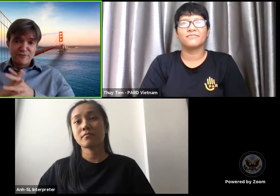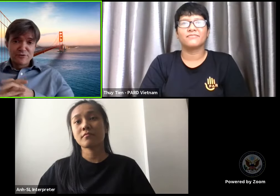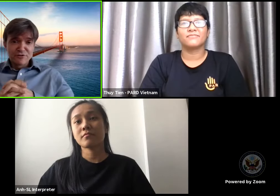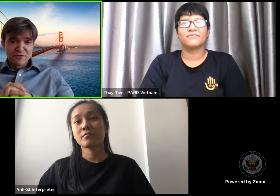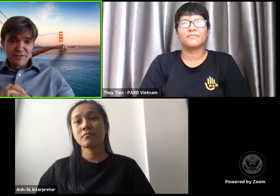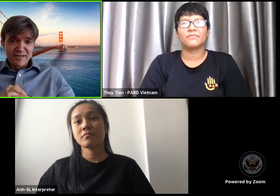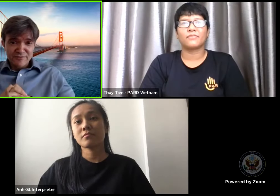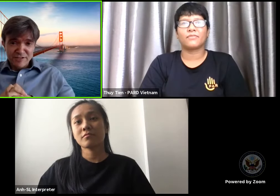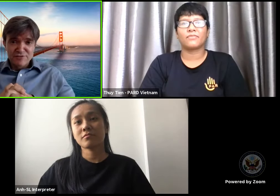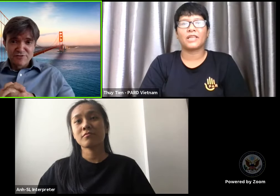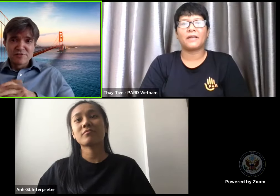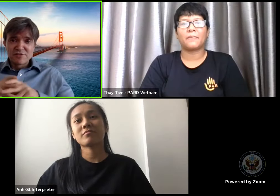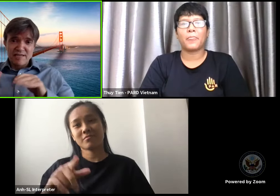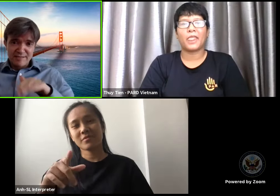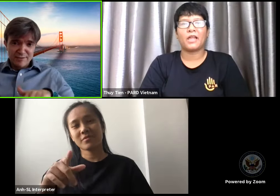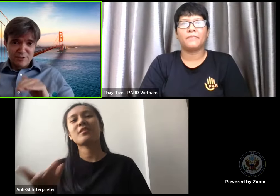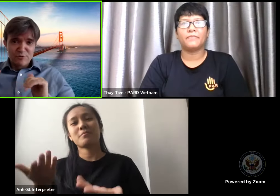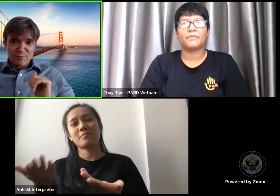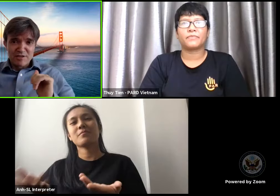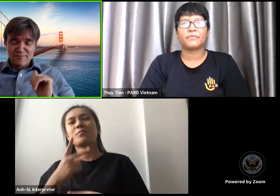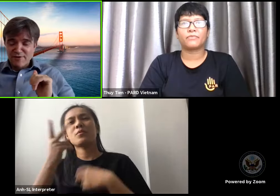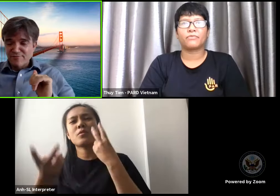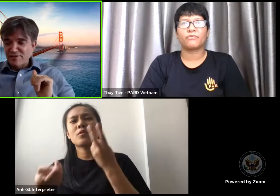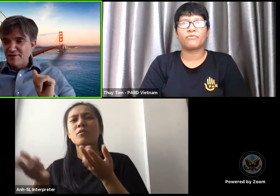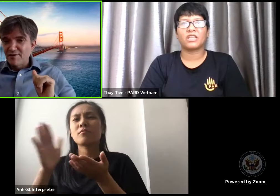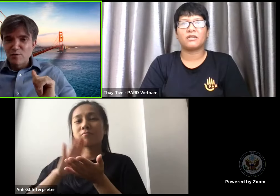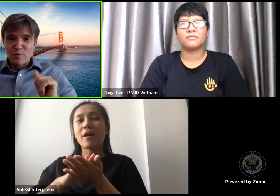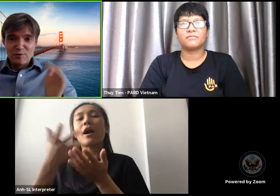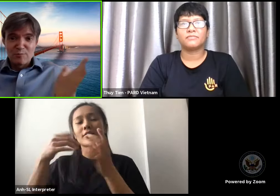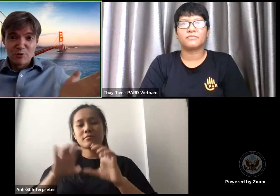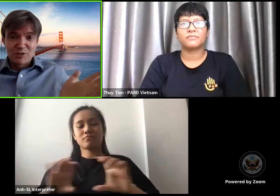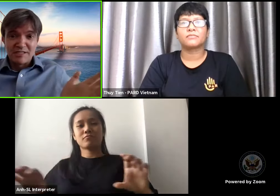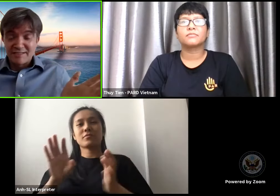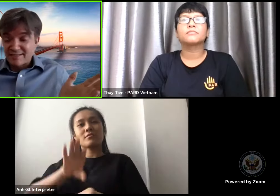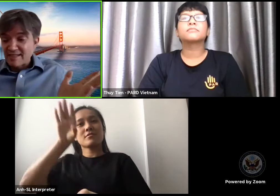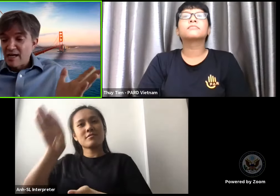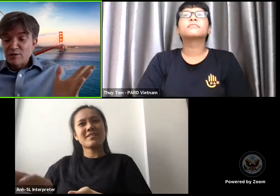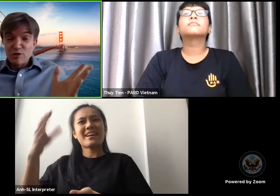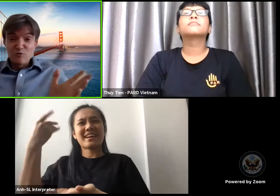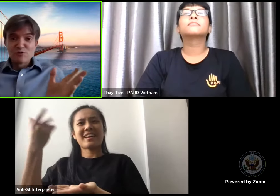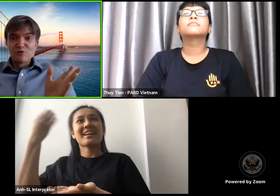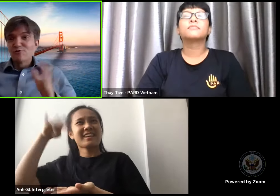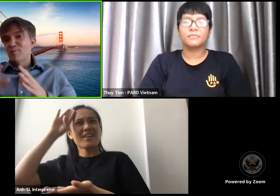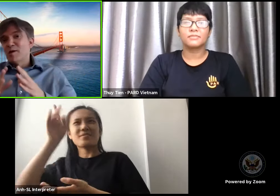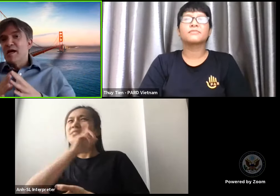Future Deaf Teachers in the description of our video when we post it to YouTube,